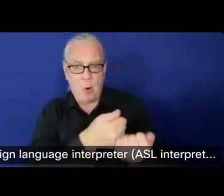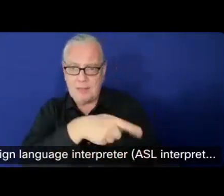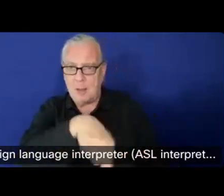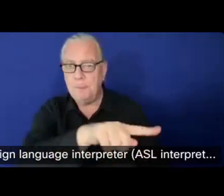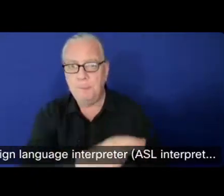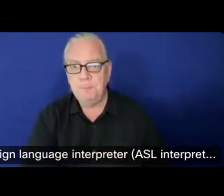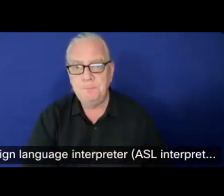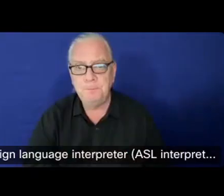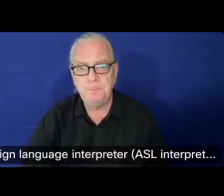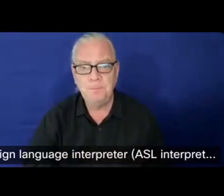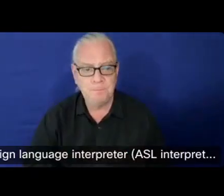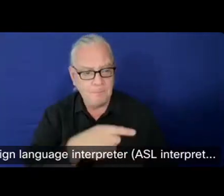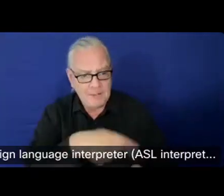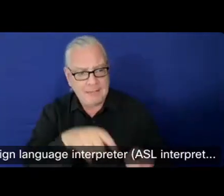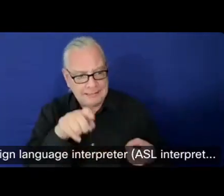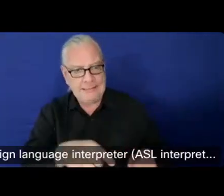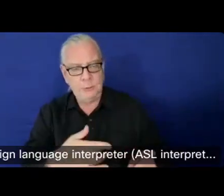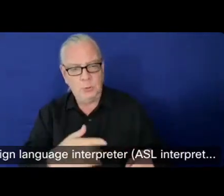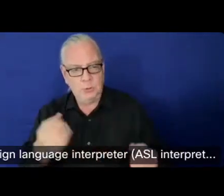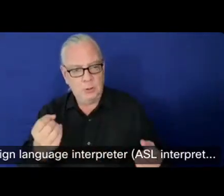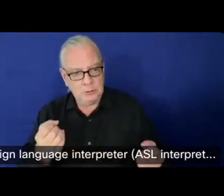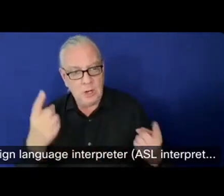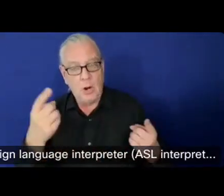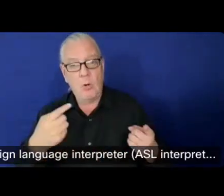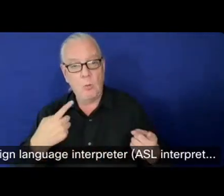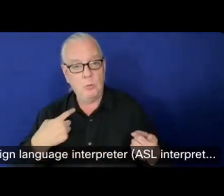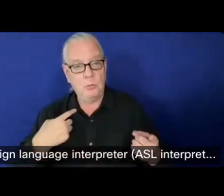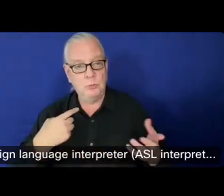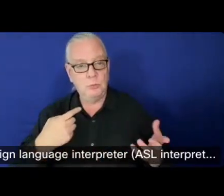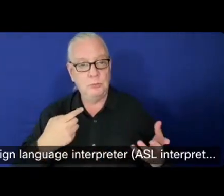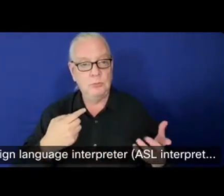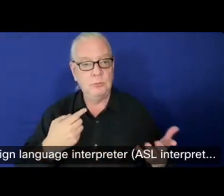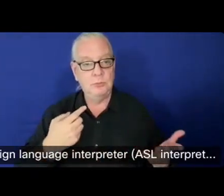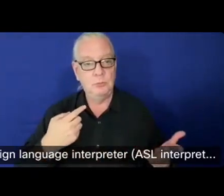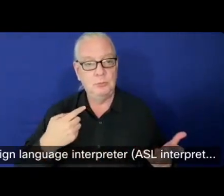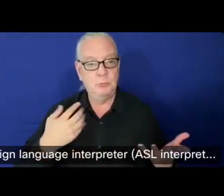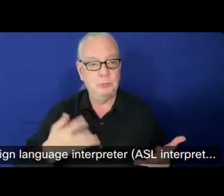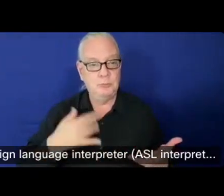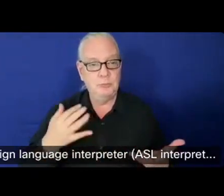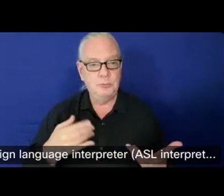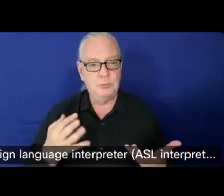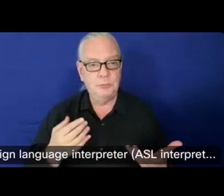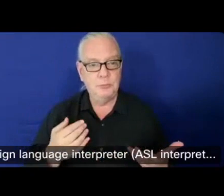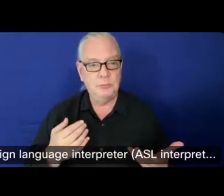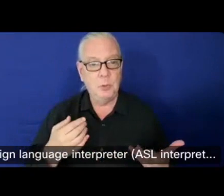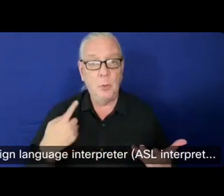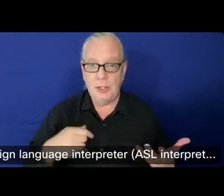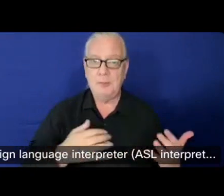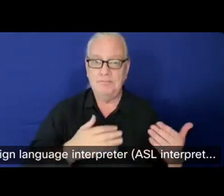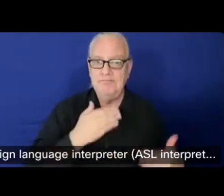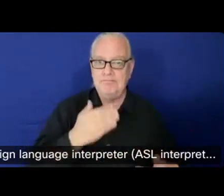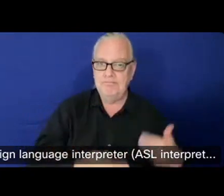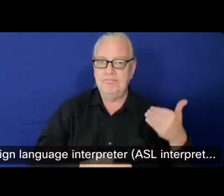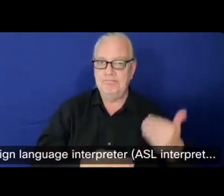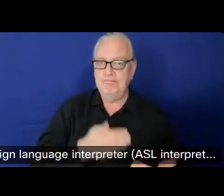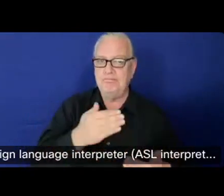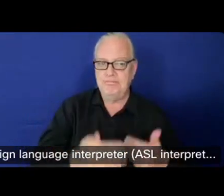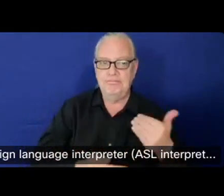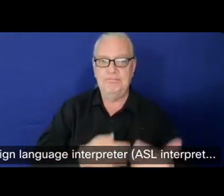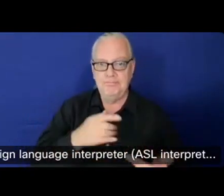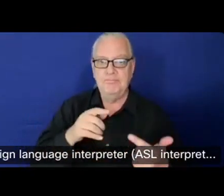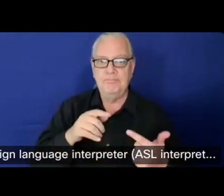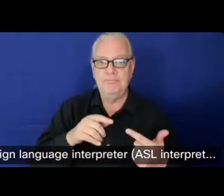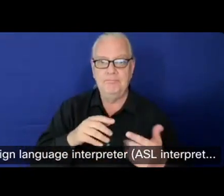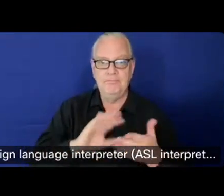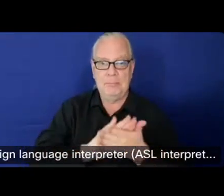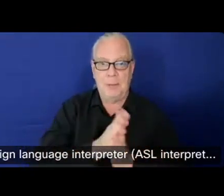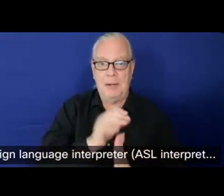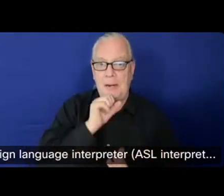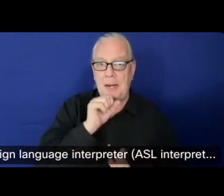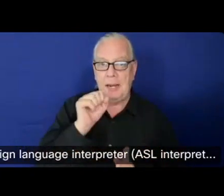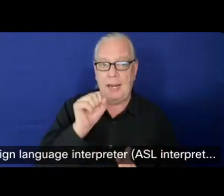we are being ushered into, not surrendering more of our